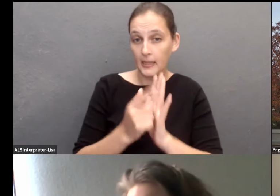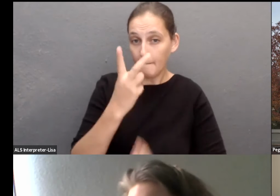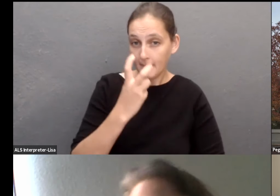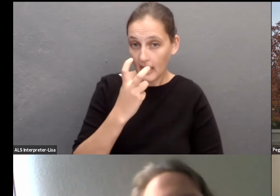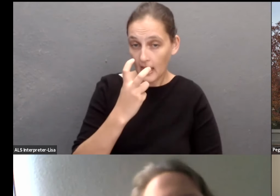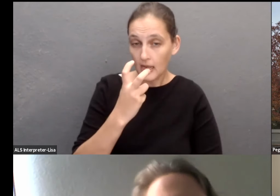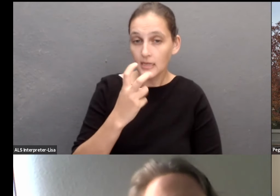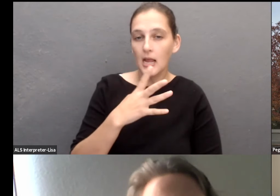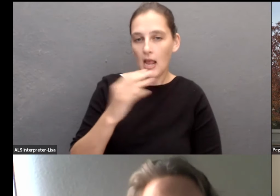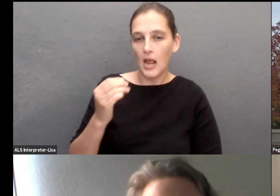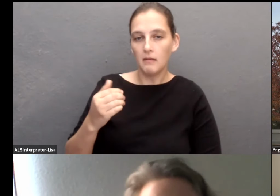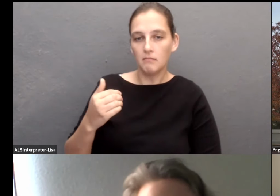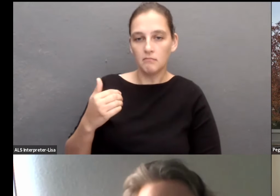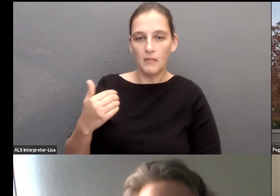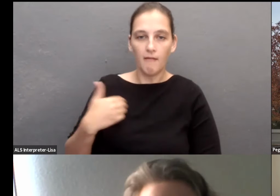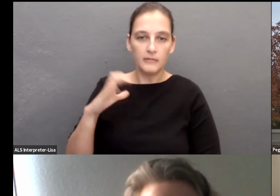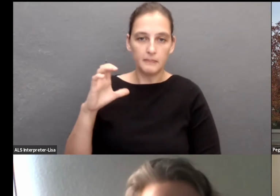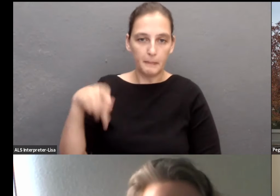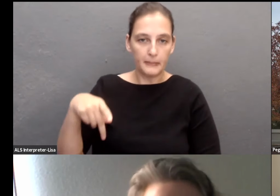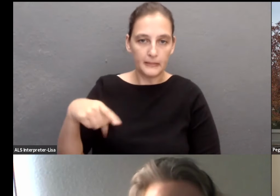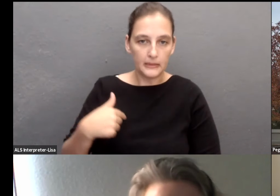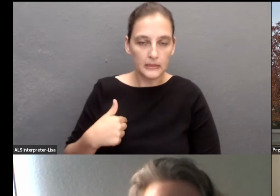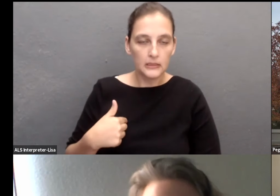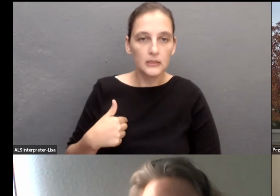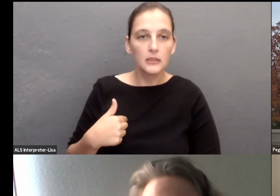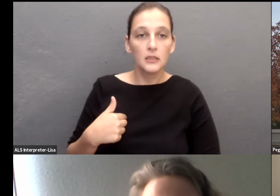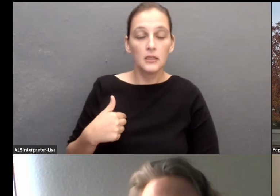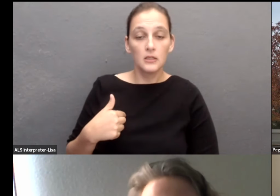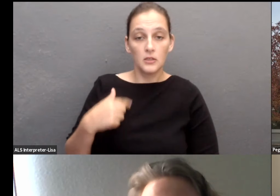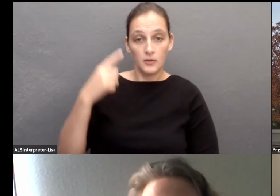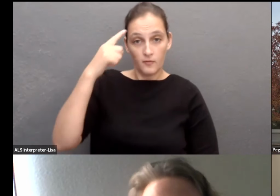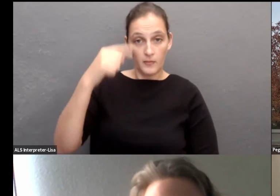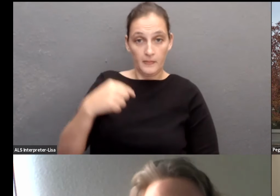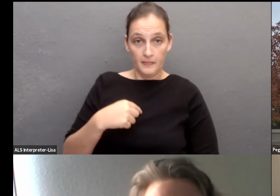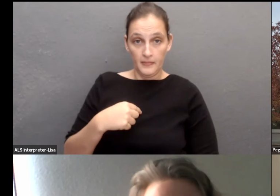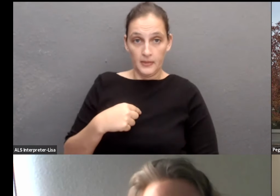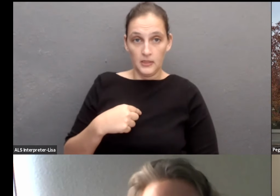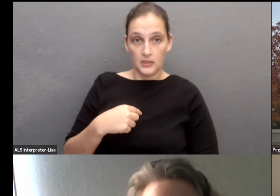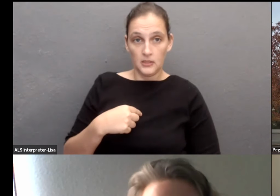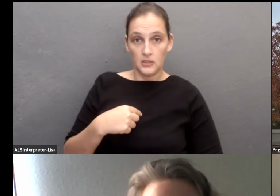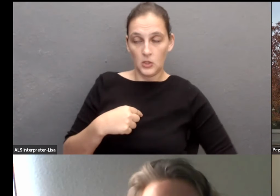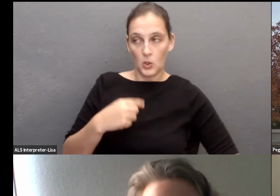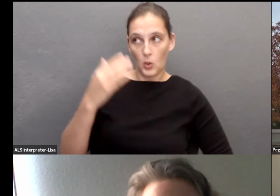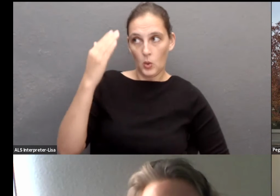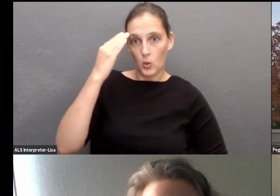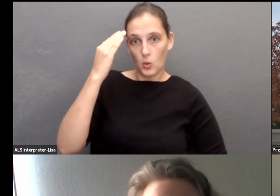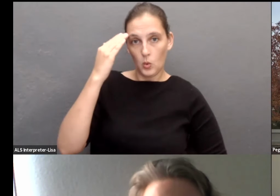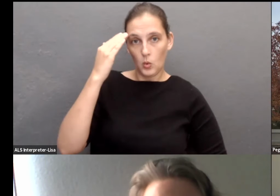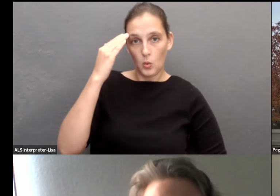have cerebral palsy So for me knowing the risk of potentially